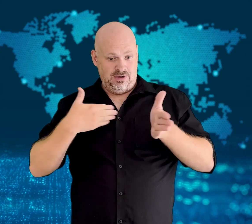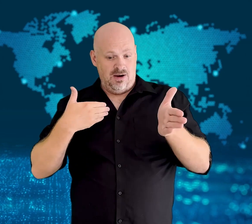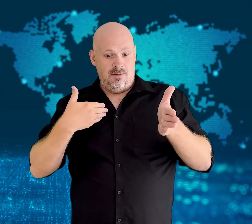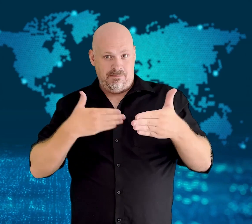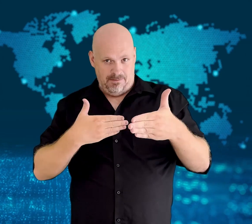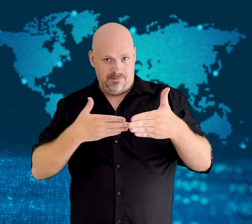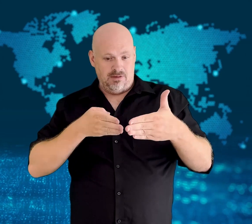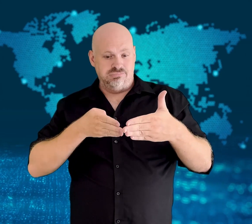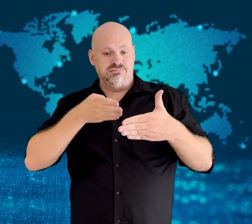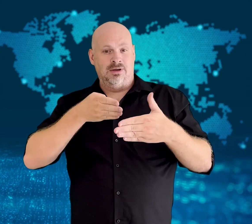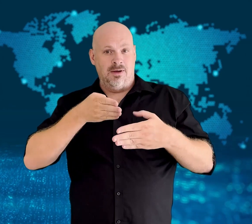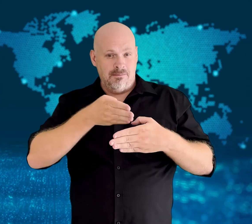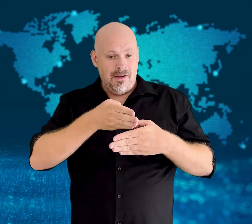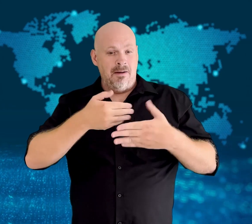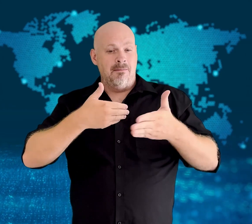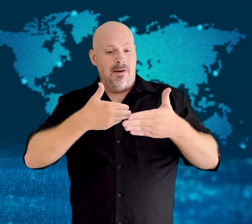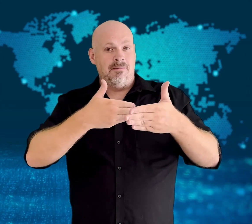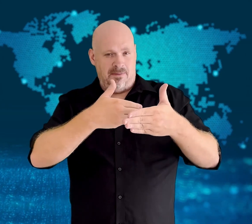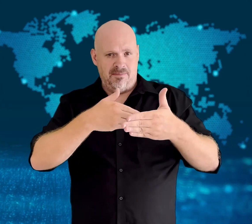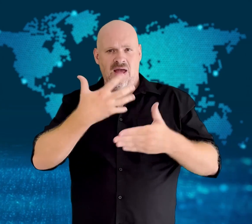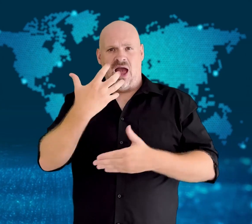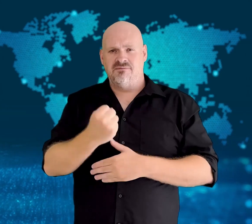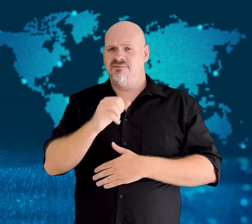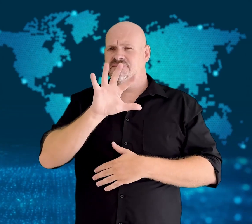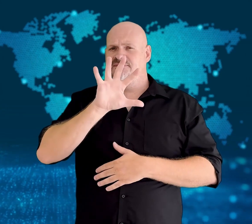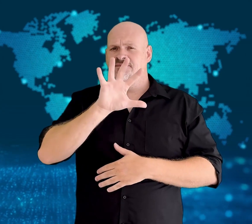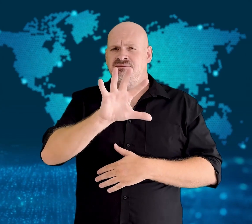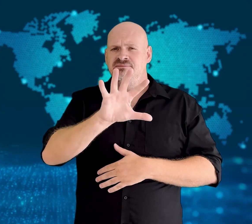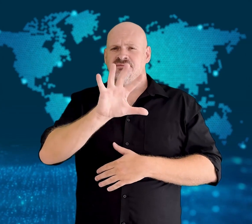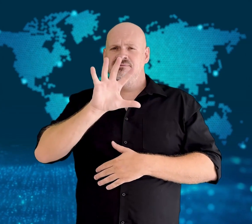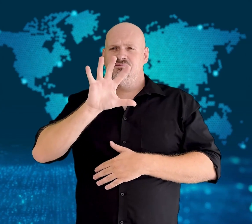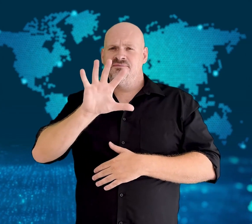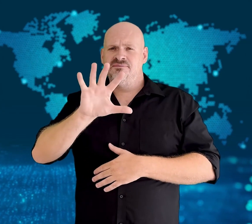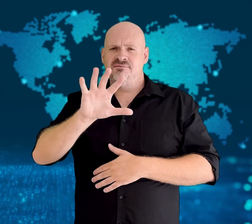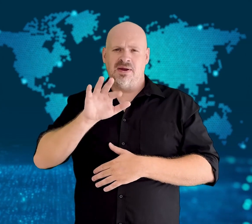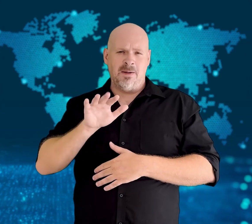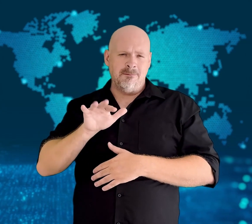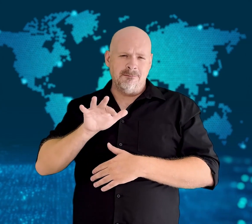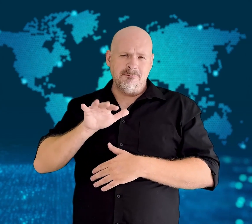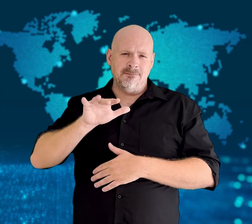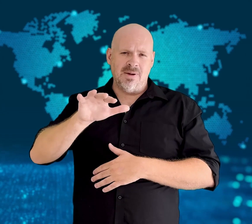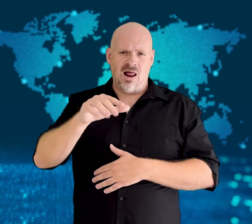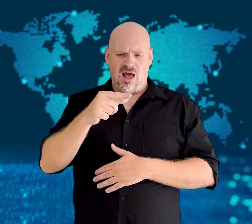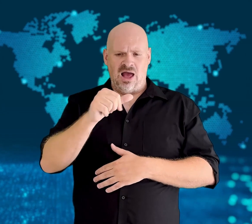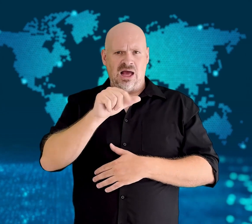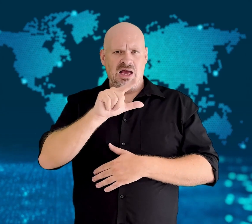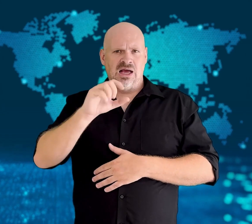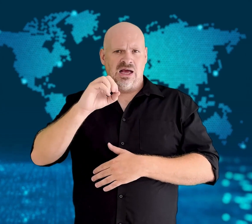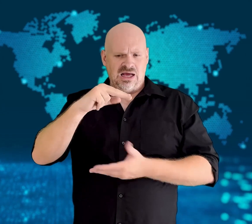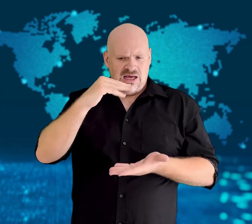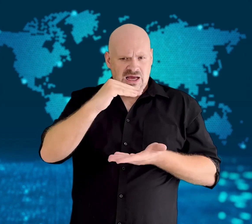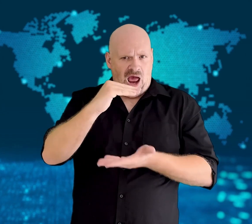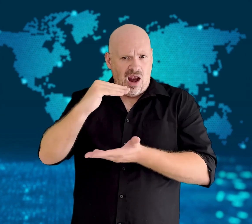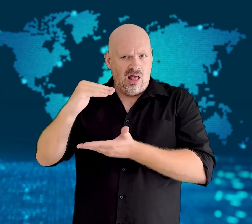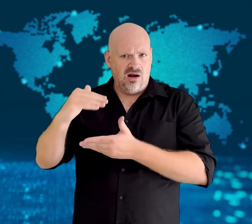As each boat travels through the locks, around 55 million gallons of water are used.